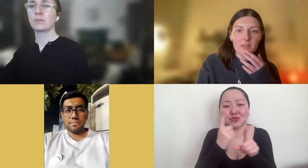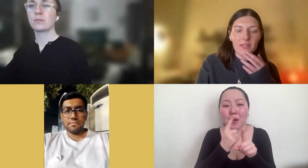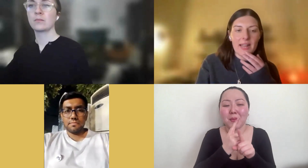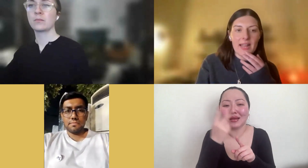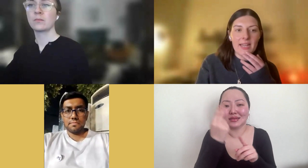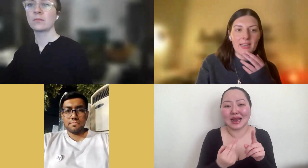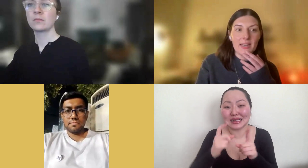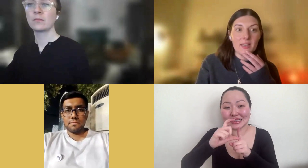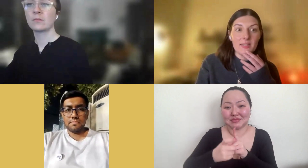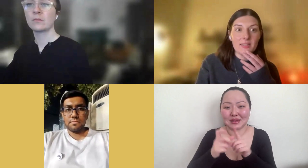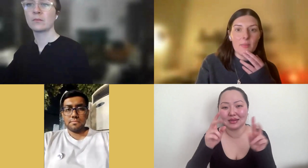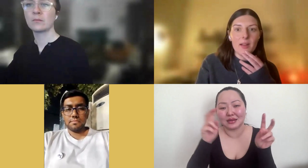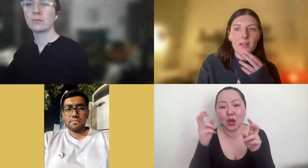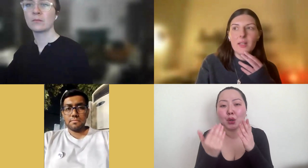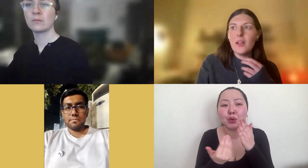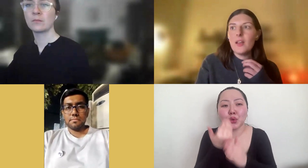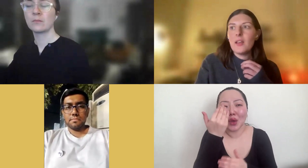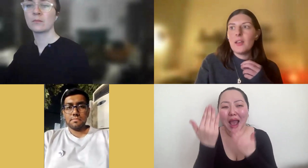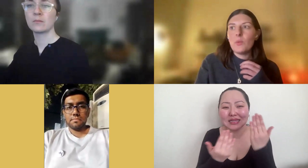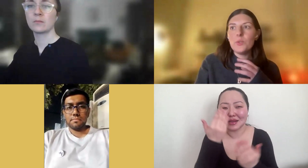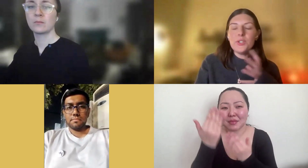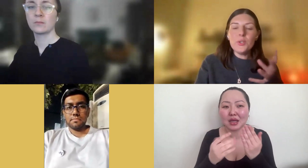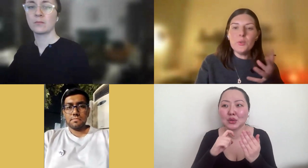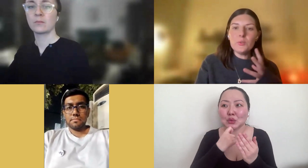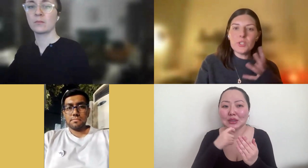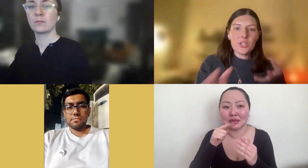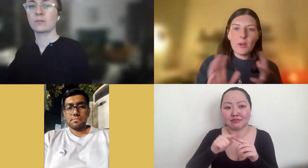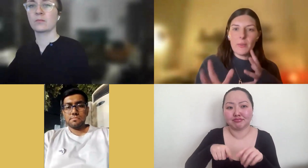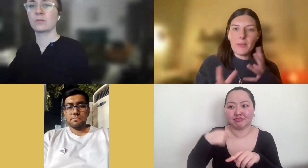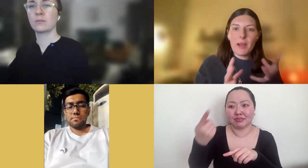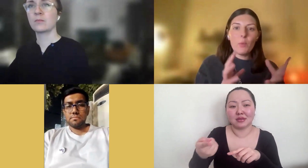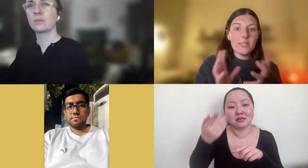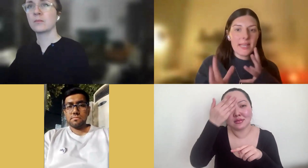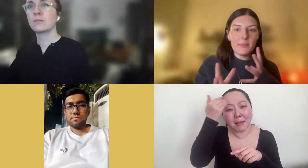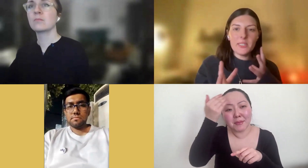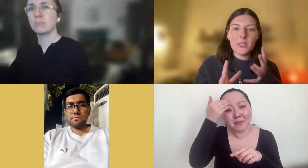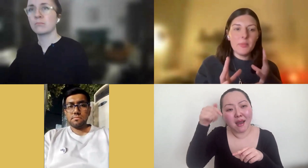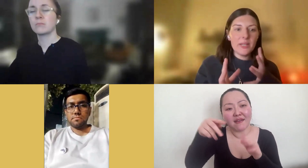is coming to the V&A in Summer. Would you just share a bit about what you are aiming